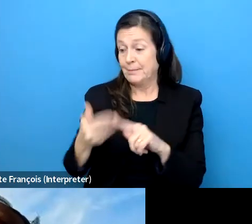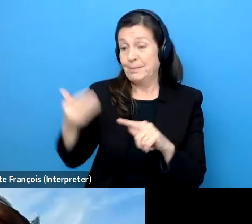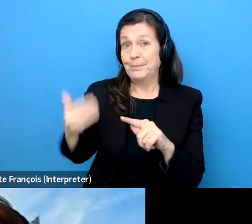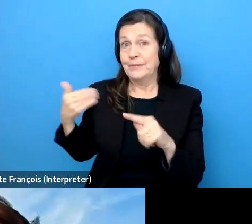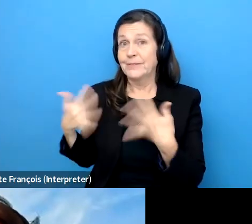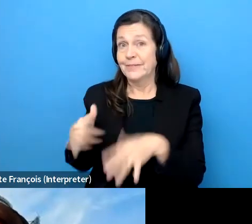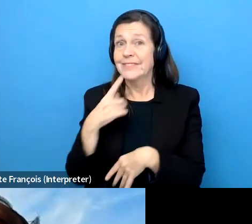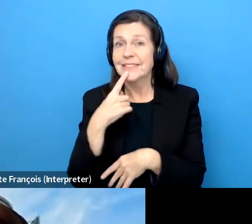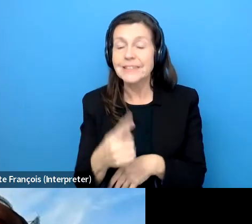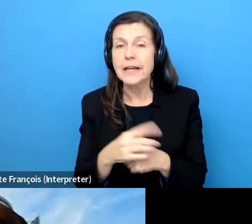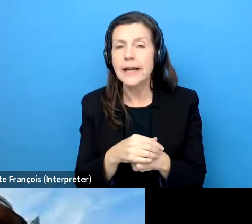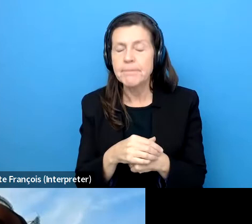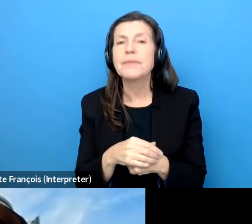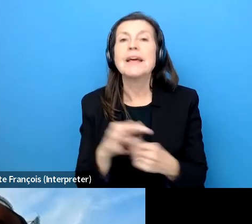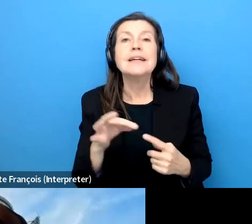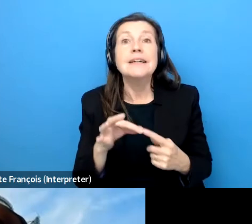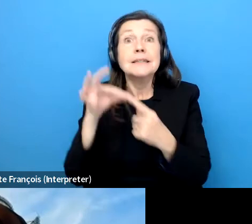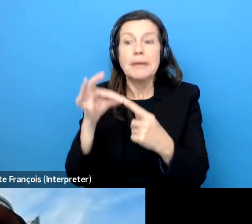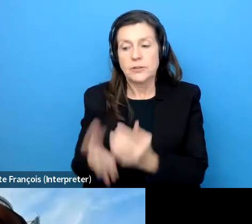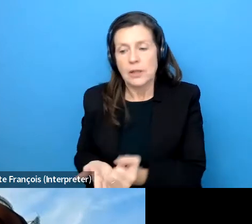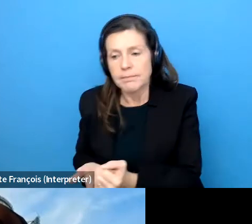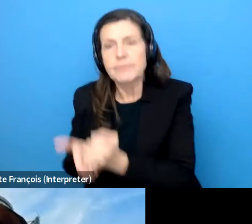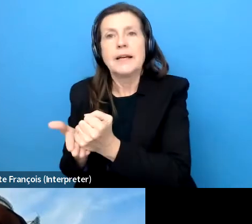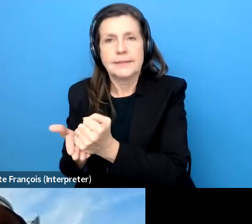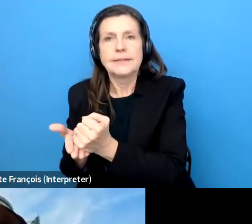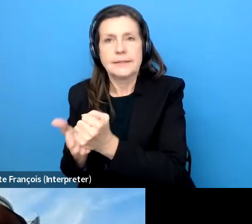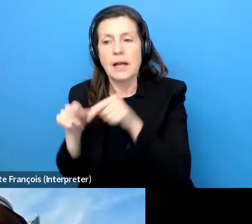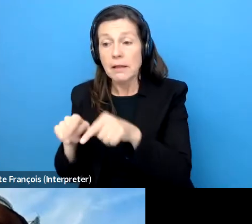there are special supports for victims with special needs.